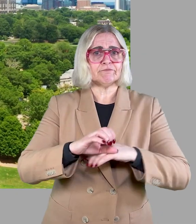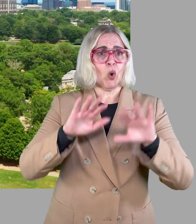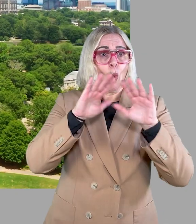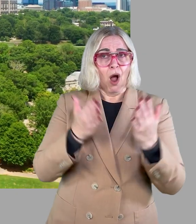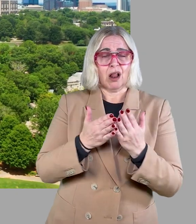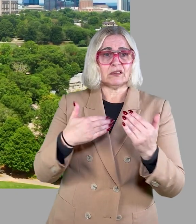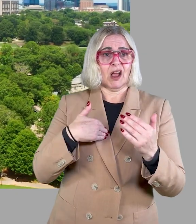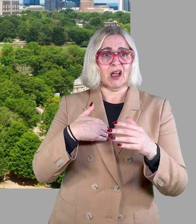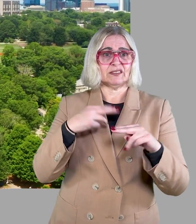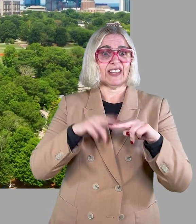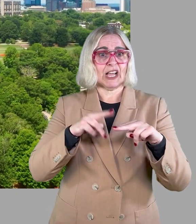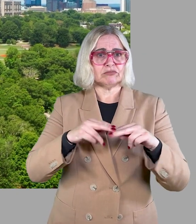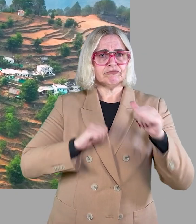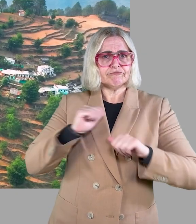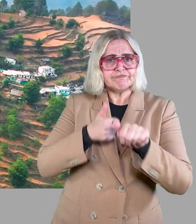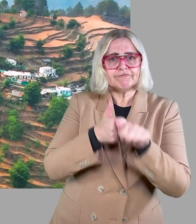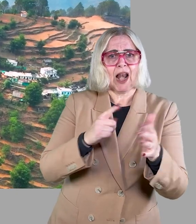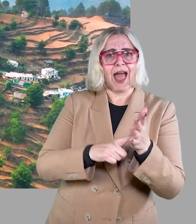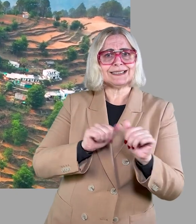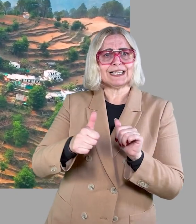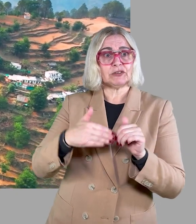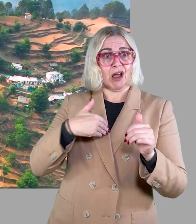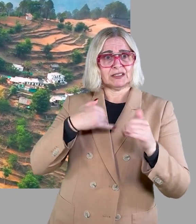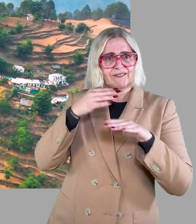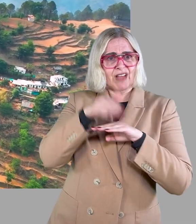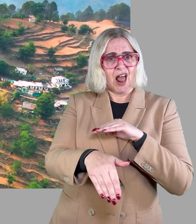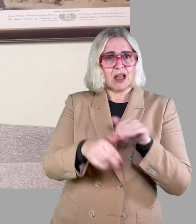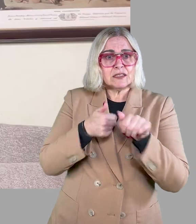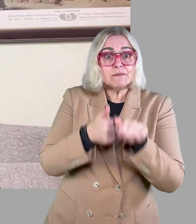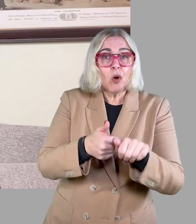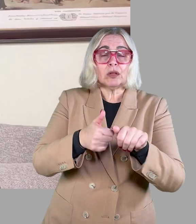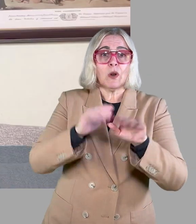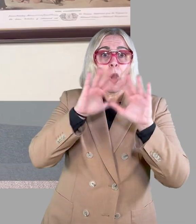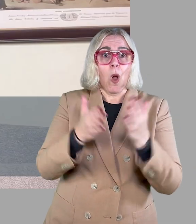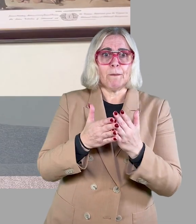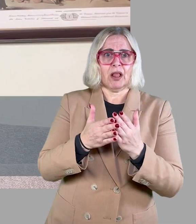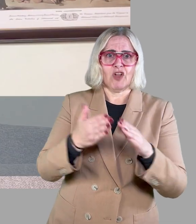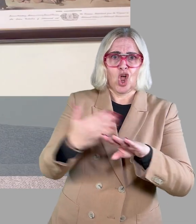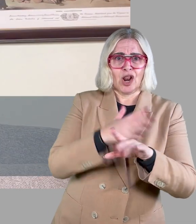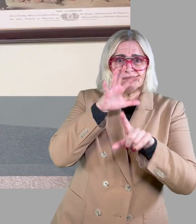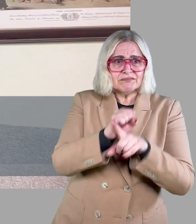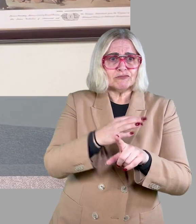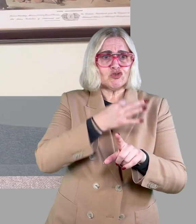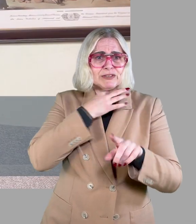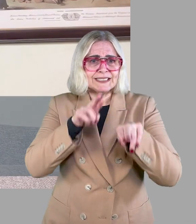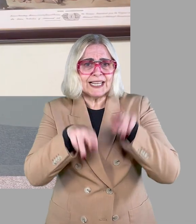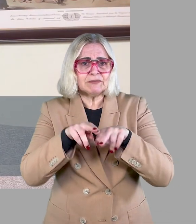Heart failure has emerged as a public health crisis worldwide, and concerted efforts are required to reduce its burden.